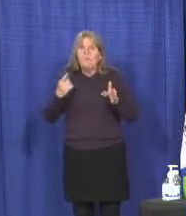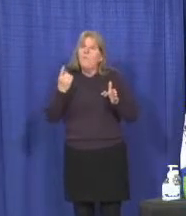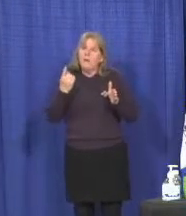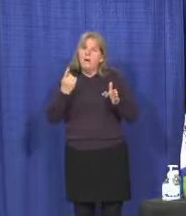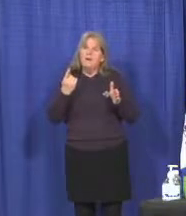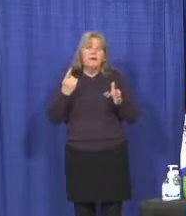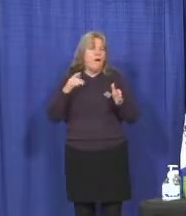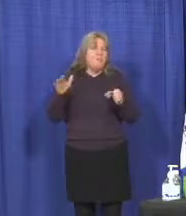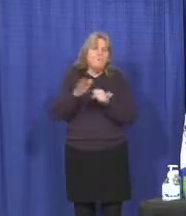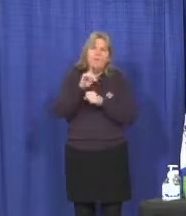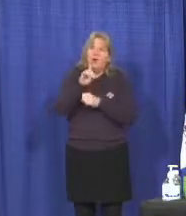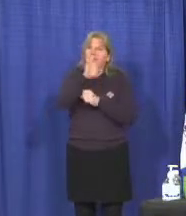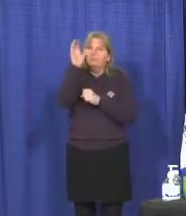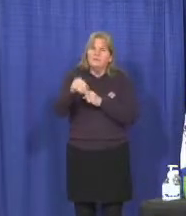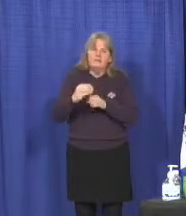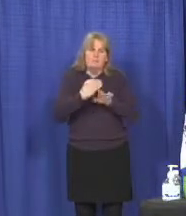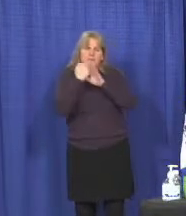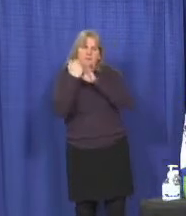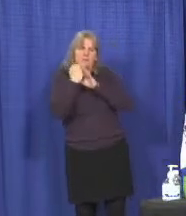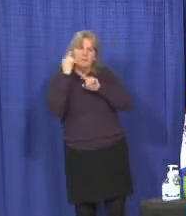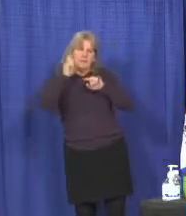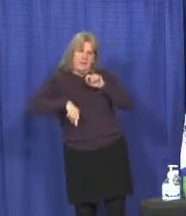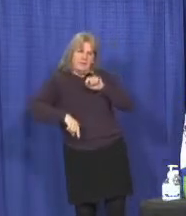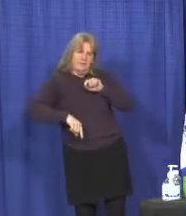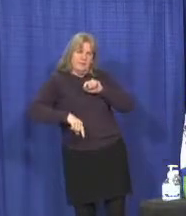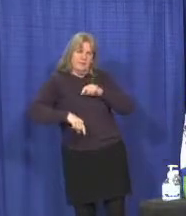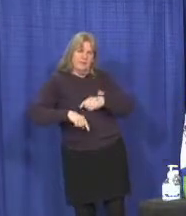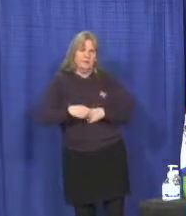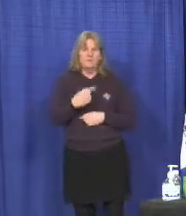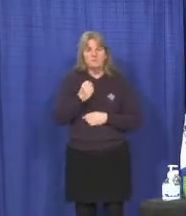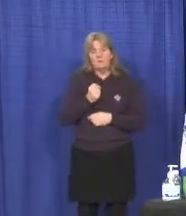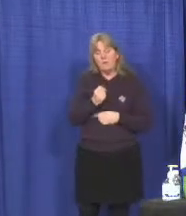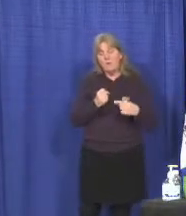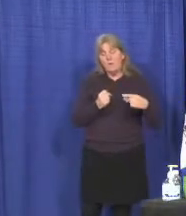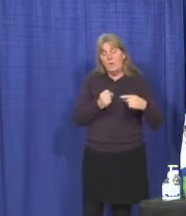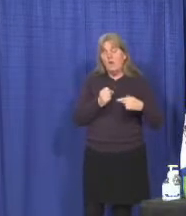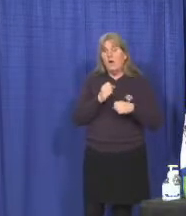So the risk of anyone hole could